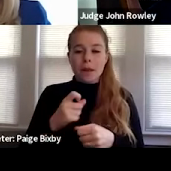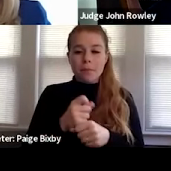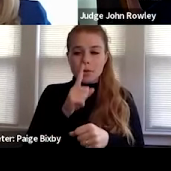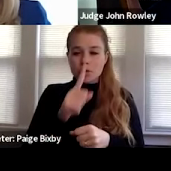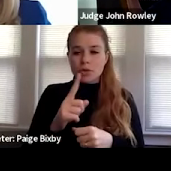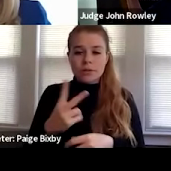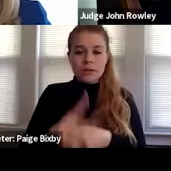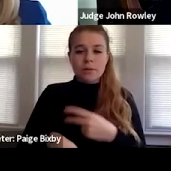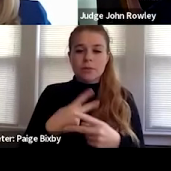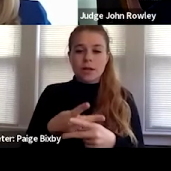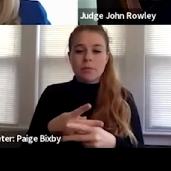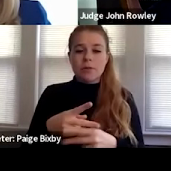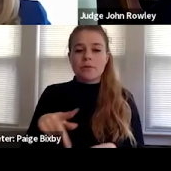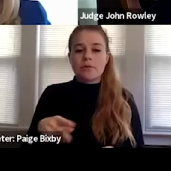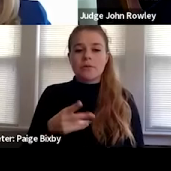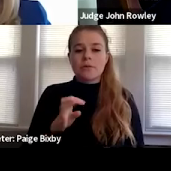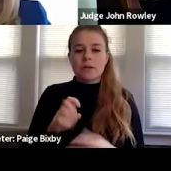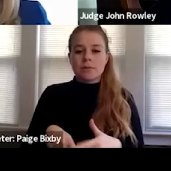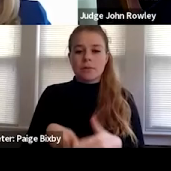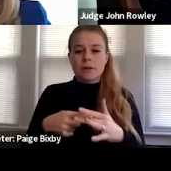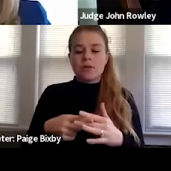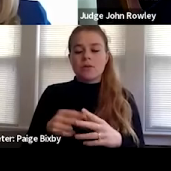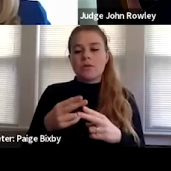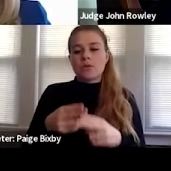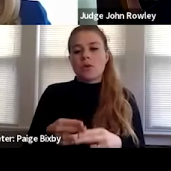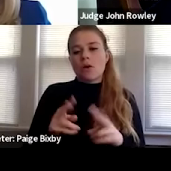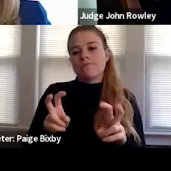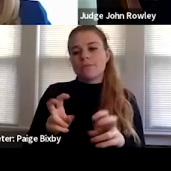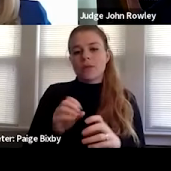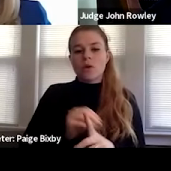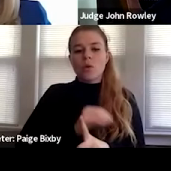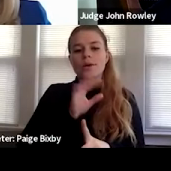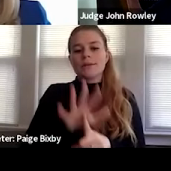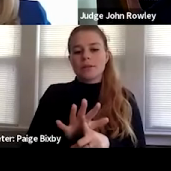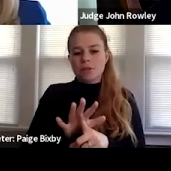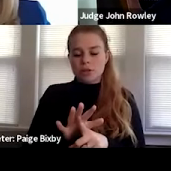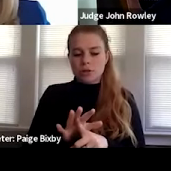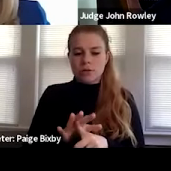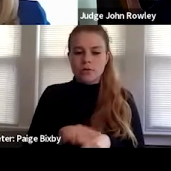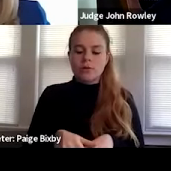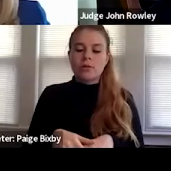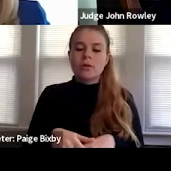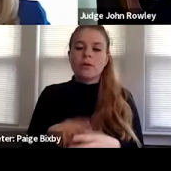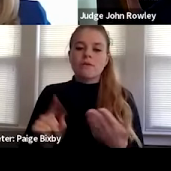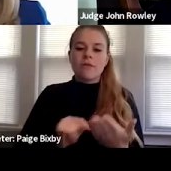at the very beginning, we call it baby orientation phase, where it's non-punitive. It never should be punitive no matter what